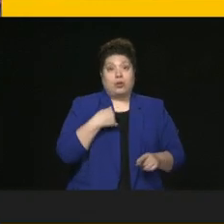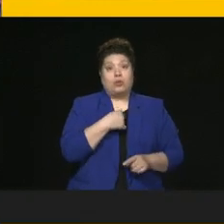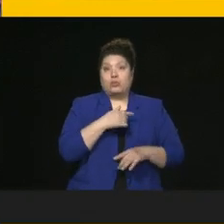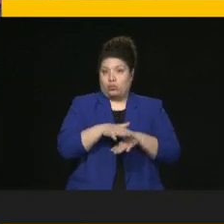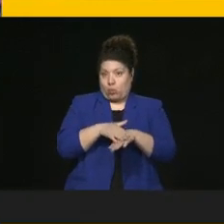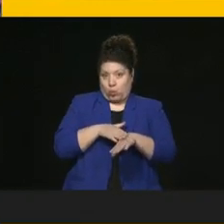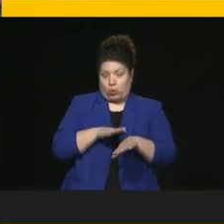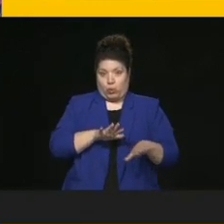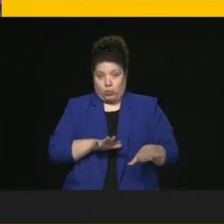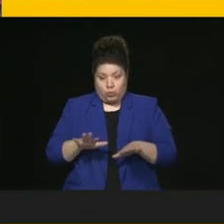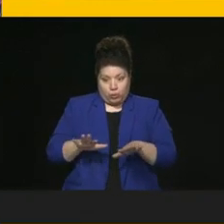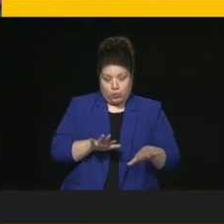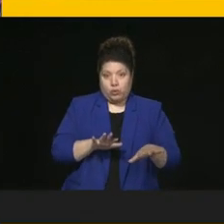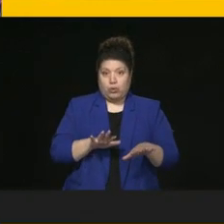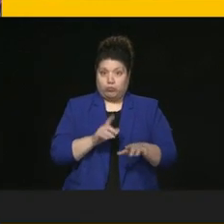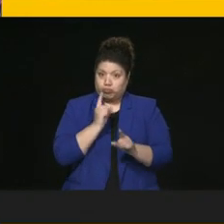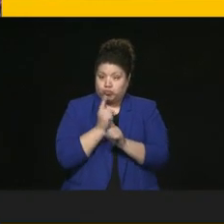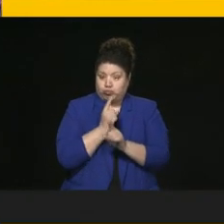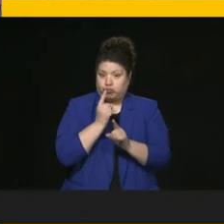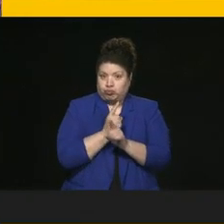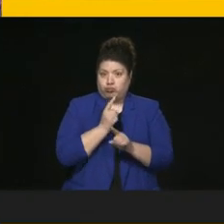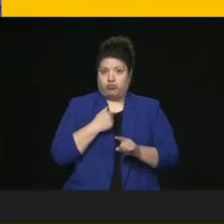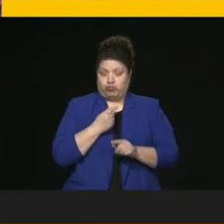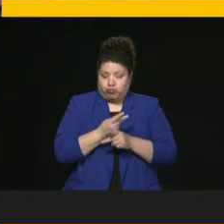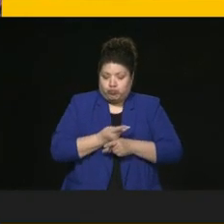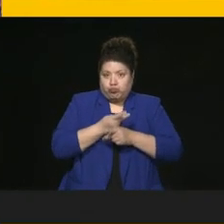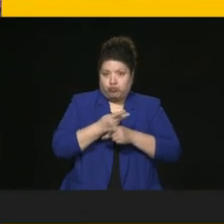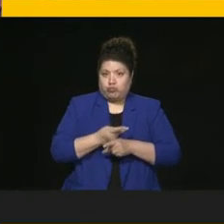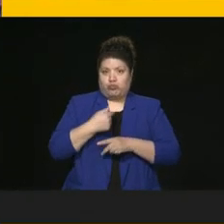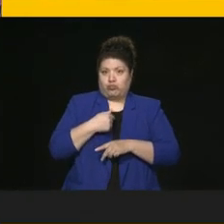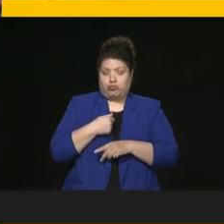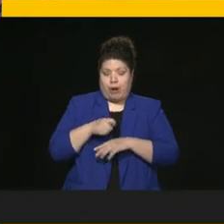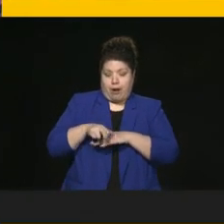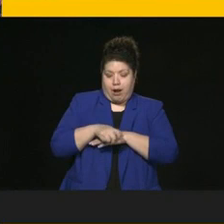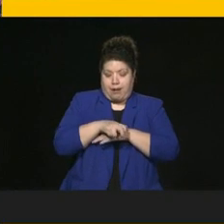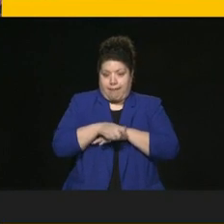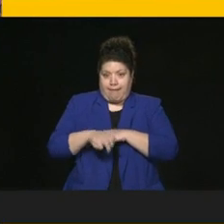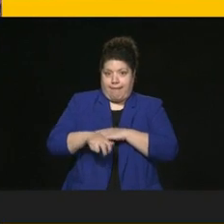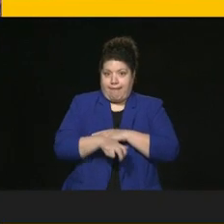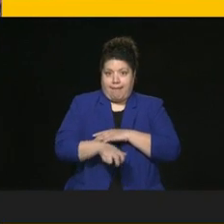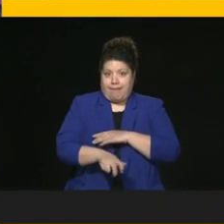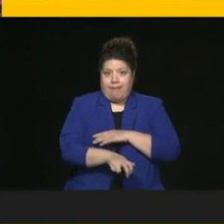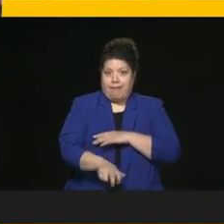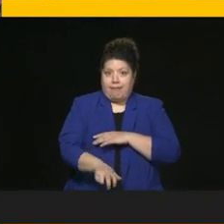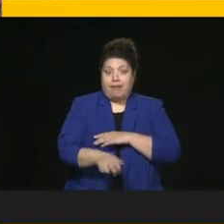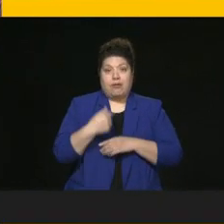AND BE SURE OF OUR FOOTING BEFORE TAKING EACH NEW STEP ON THE WAY DOWN.